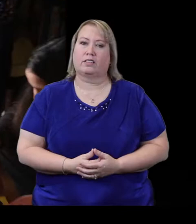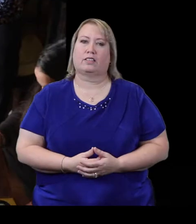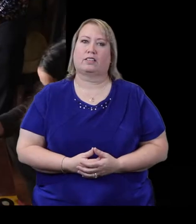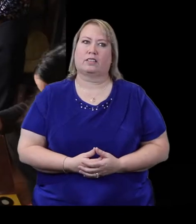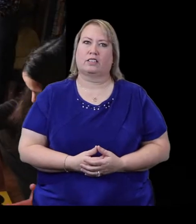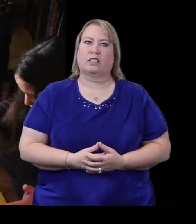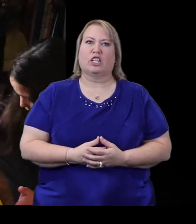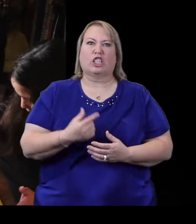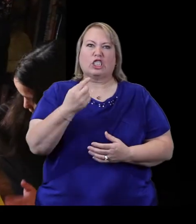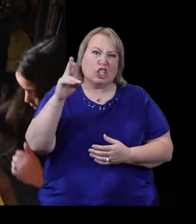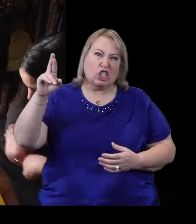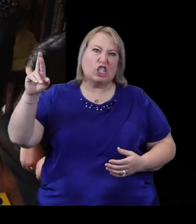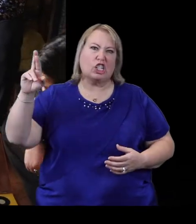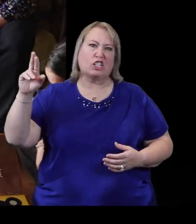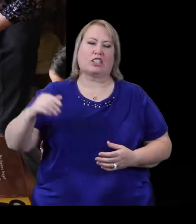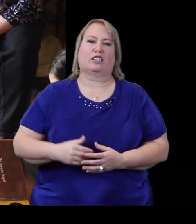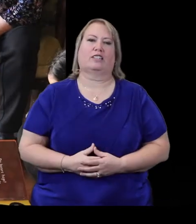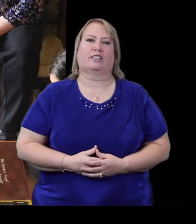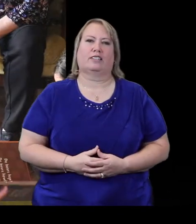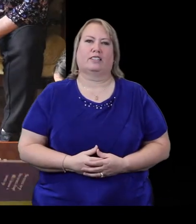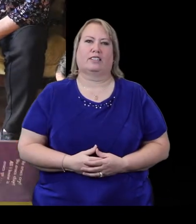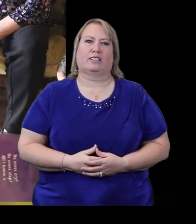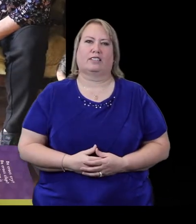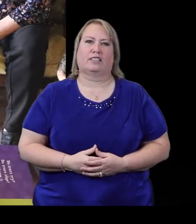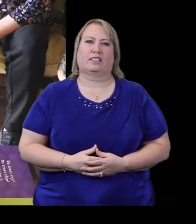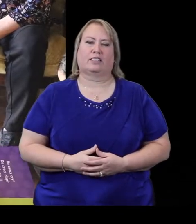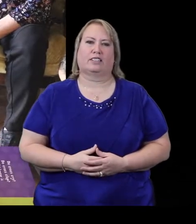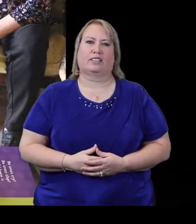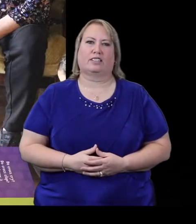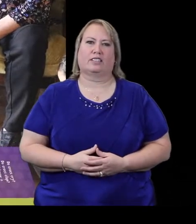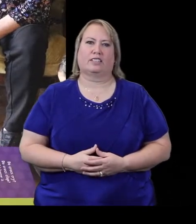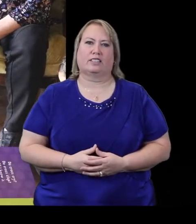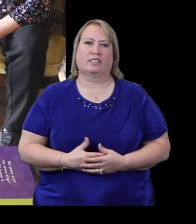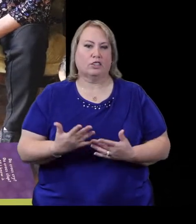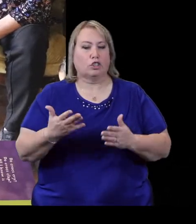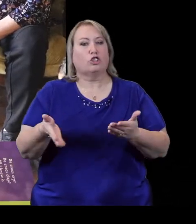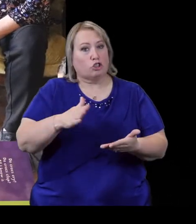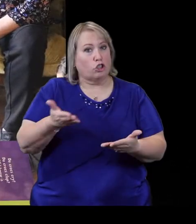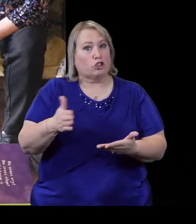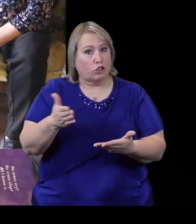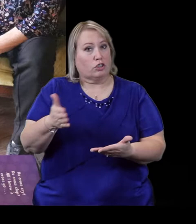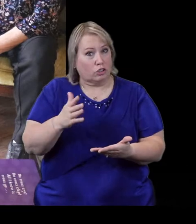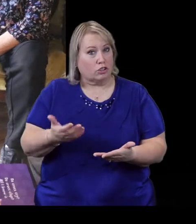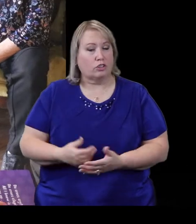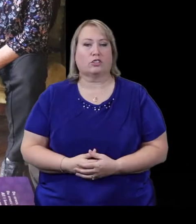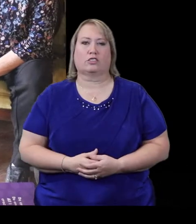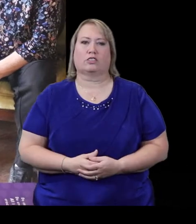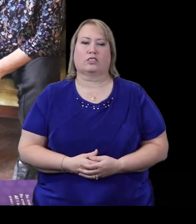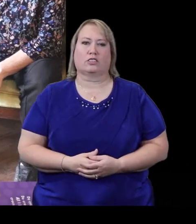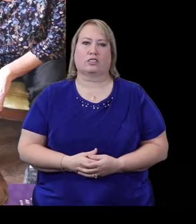Growl. Oh, turn, turn, turn. Open.